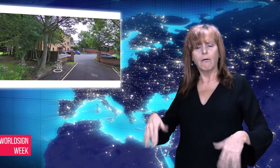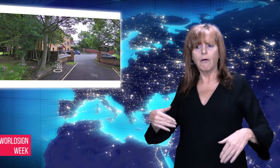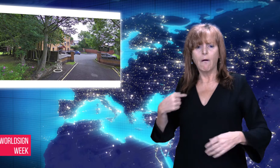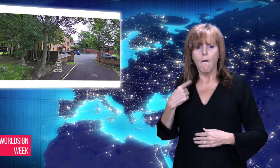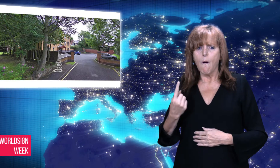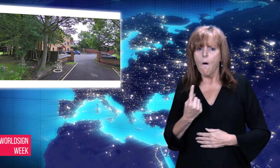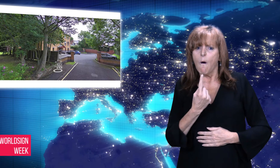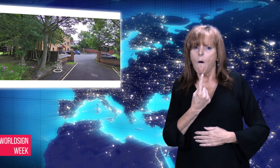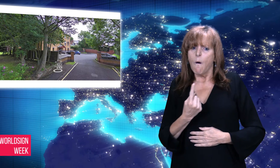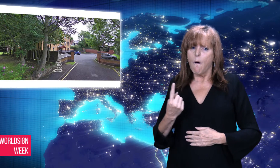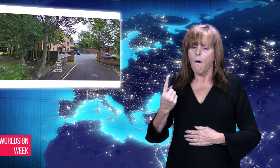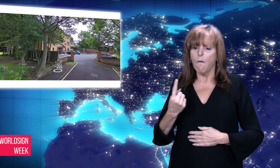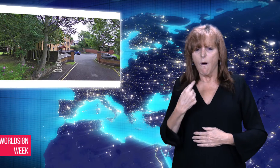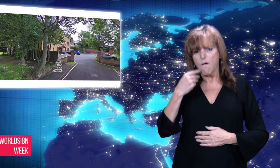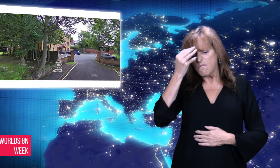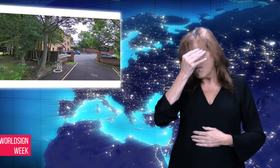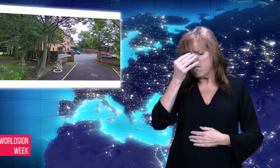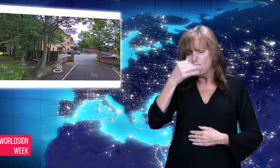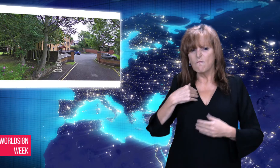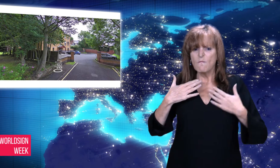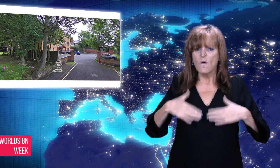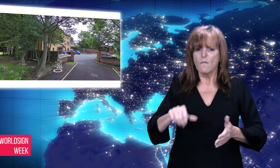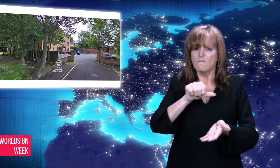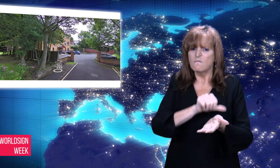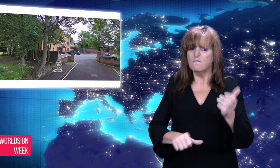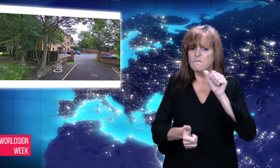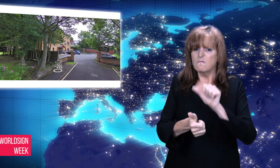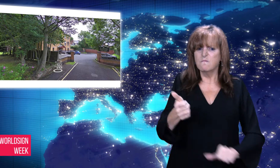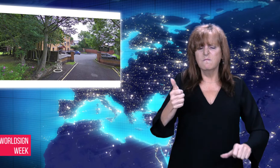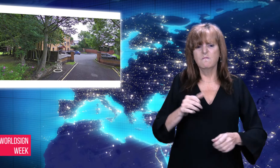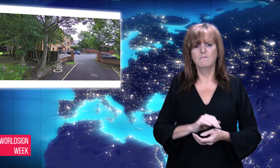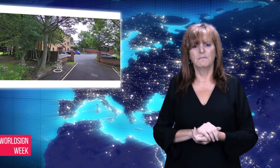lonely and contemplated committing suicide.